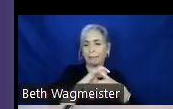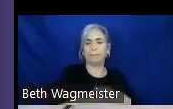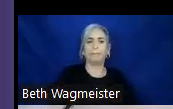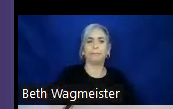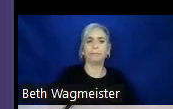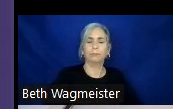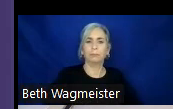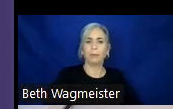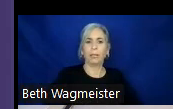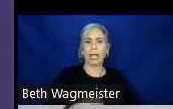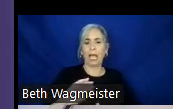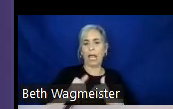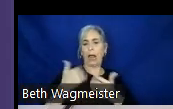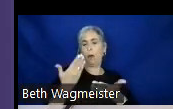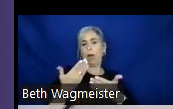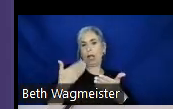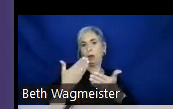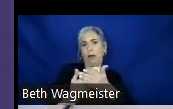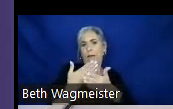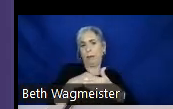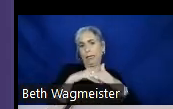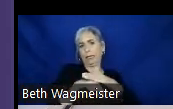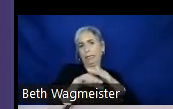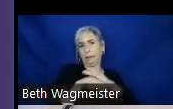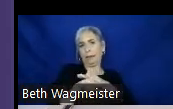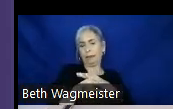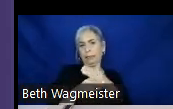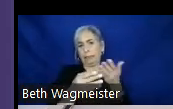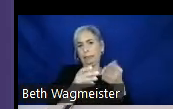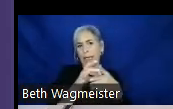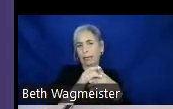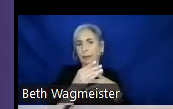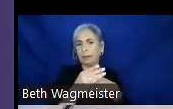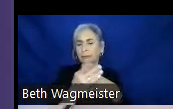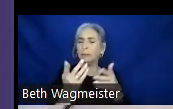This is how I got to my accessibility assistant thing. This is basically the